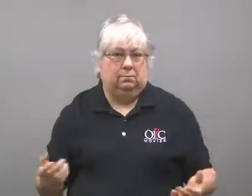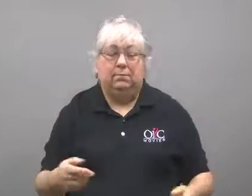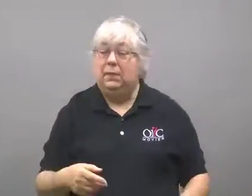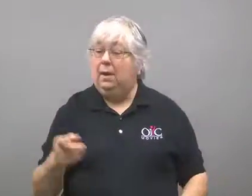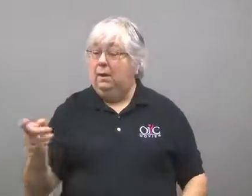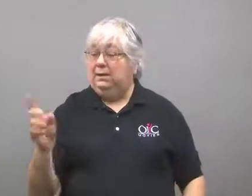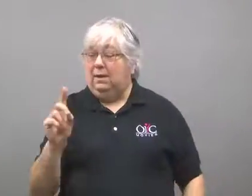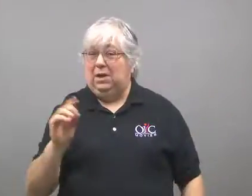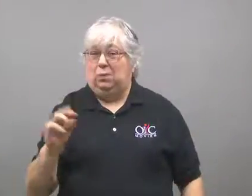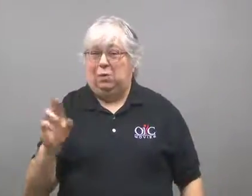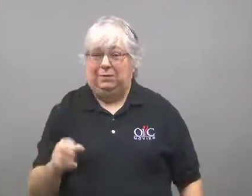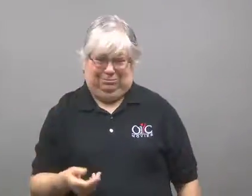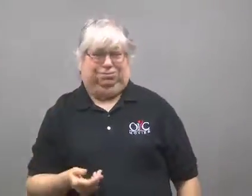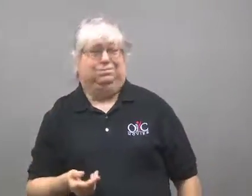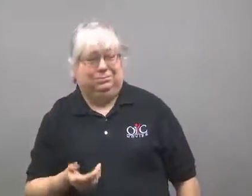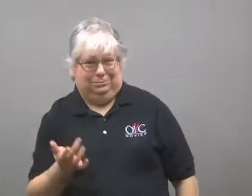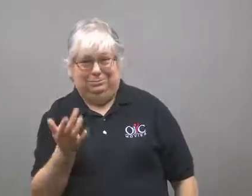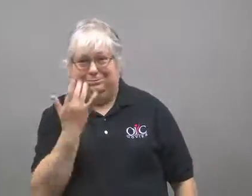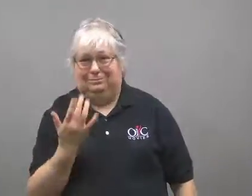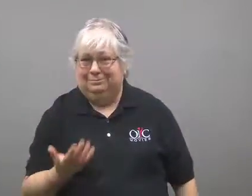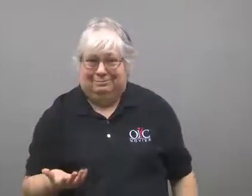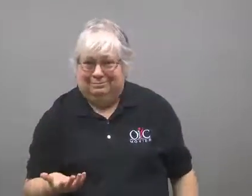Both Democrats and Republicans scoffed at this statement.